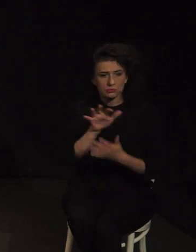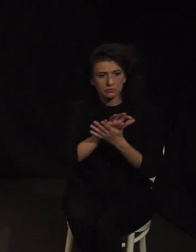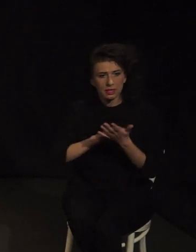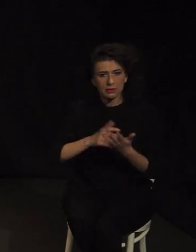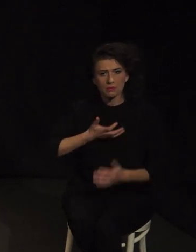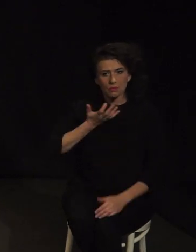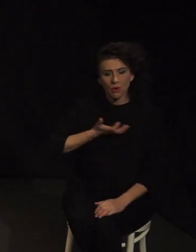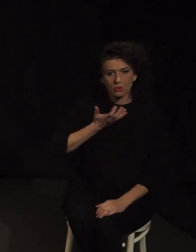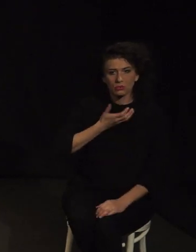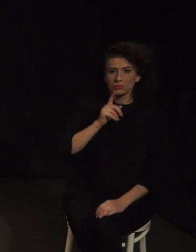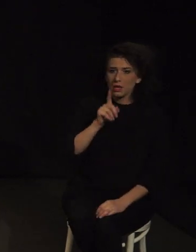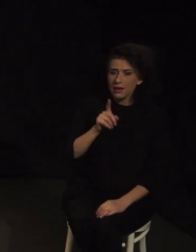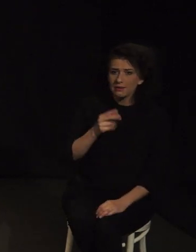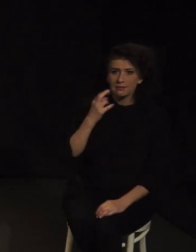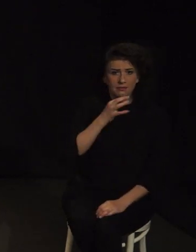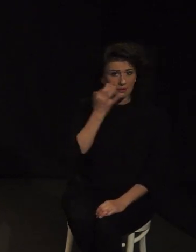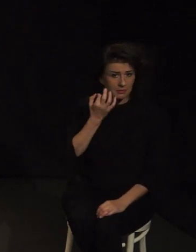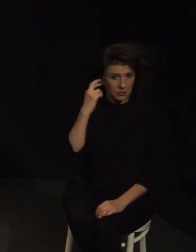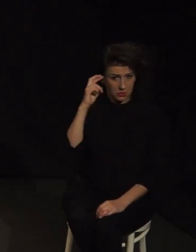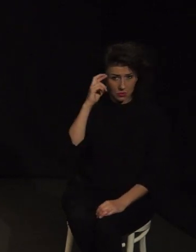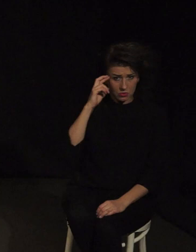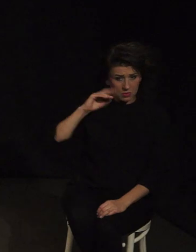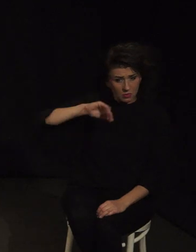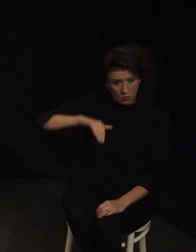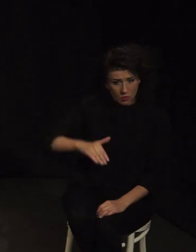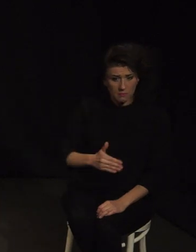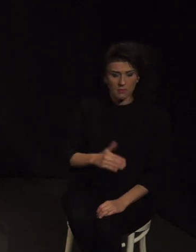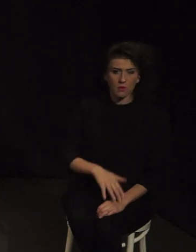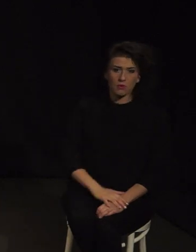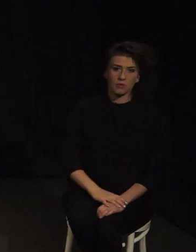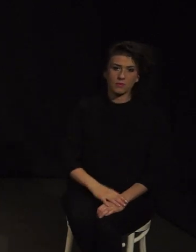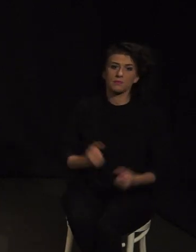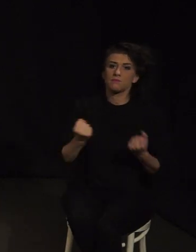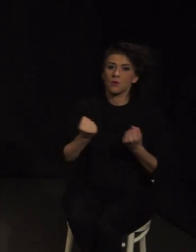but finally understand it better and strengthen our experience.